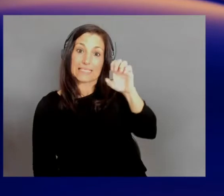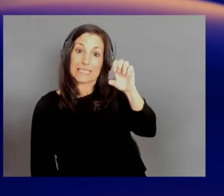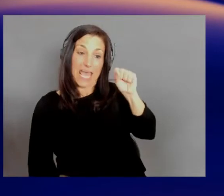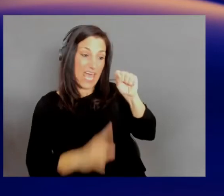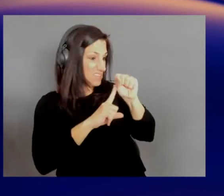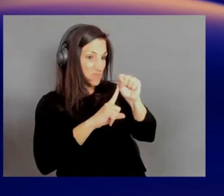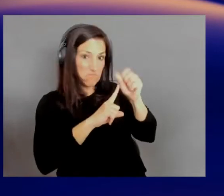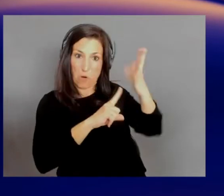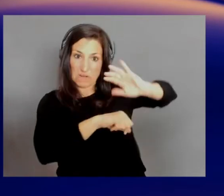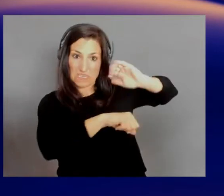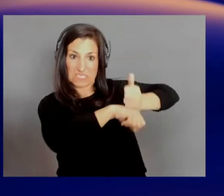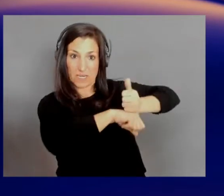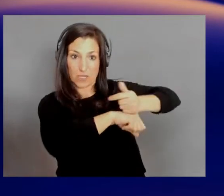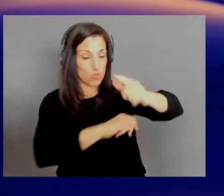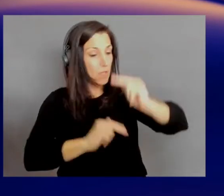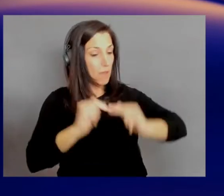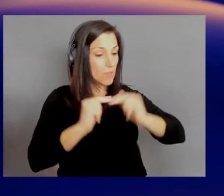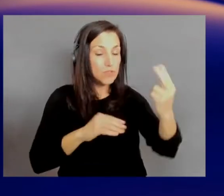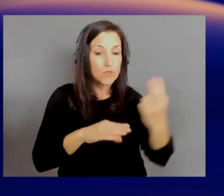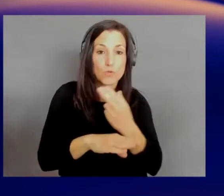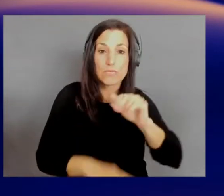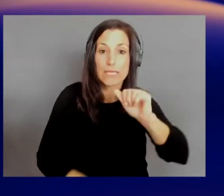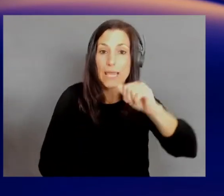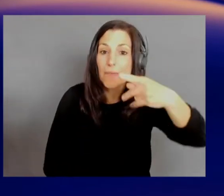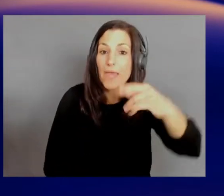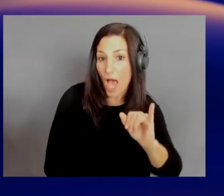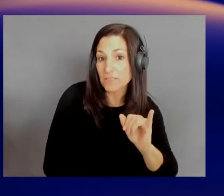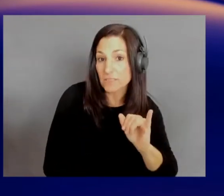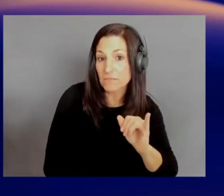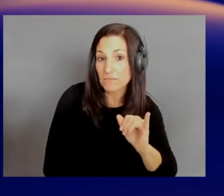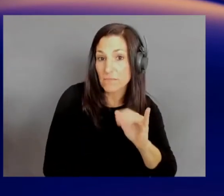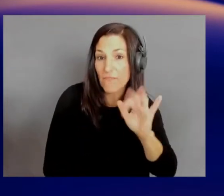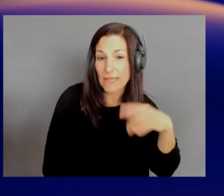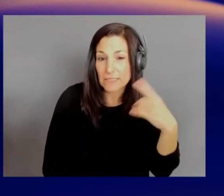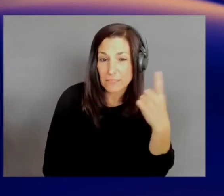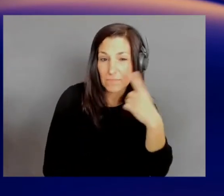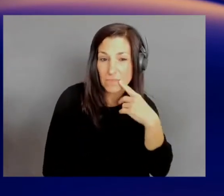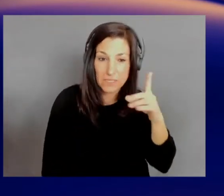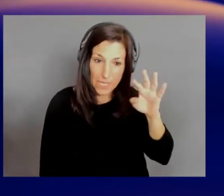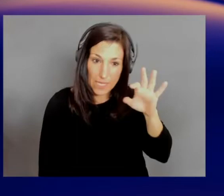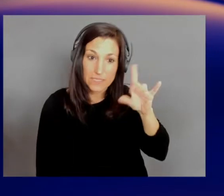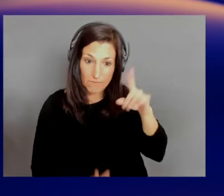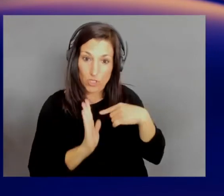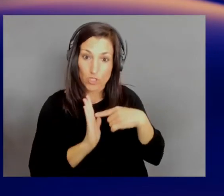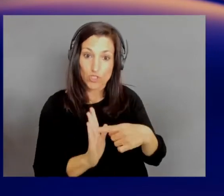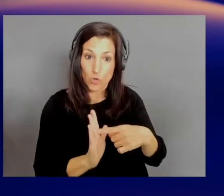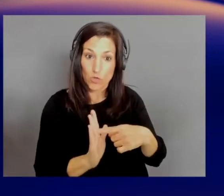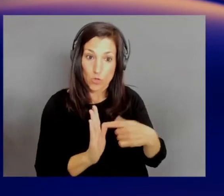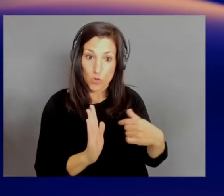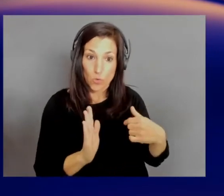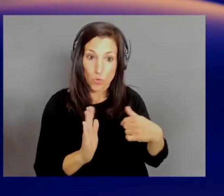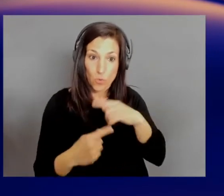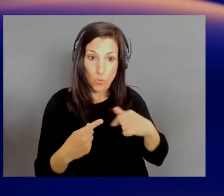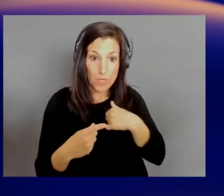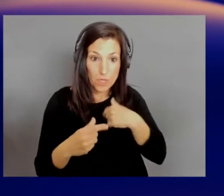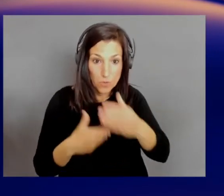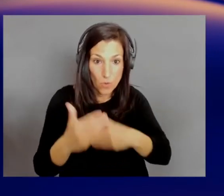using APIs, and actually will go. And that's something David can definitely actually show you guys as we go down through the process. [Chad] Cool.